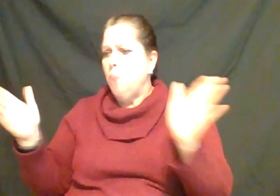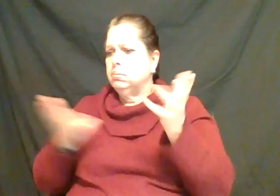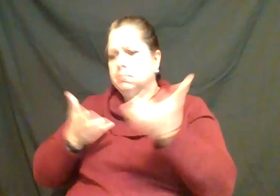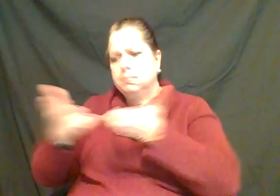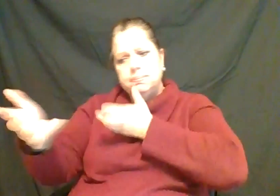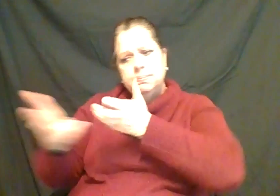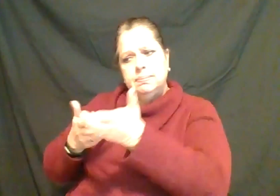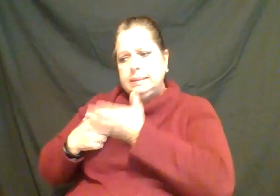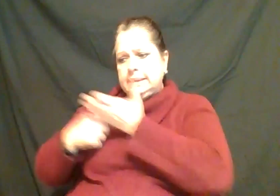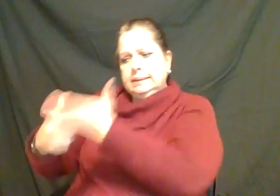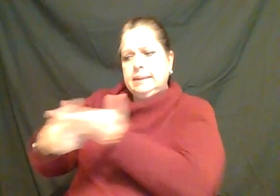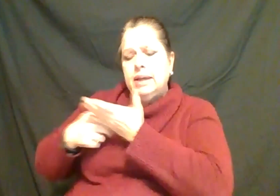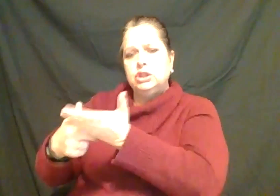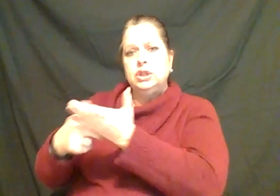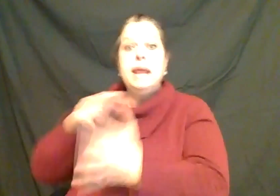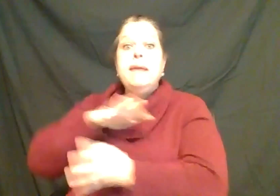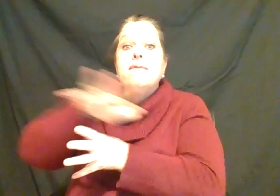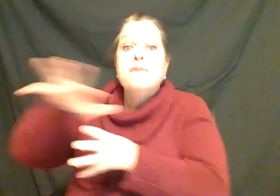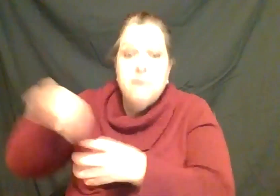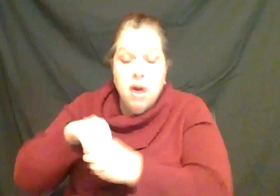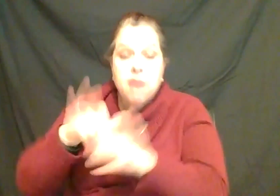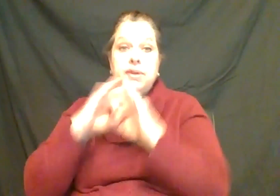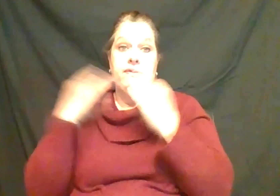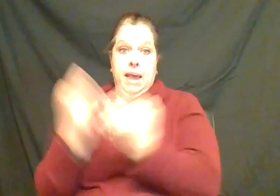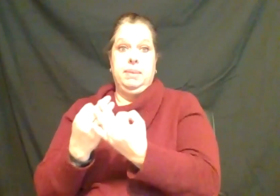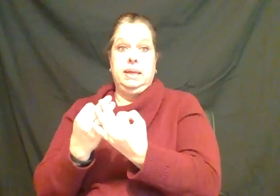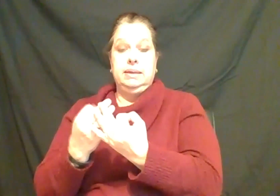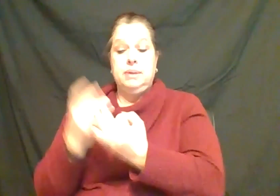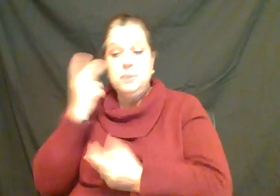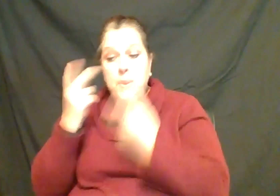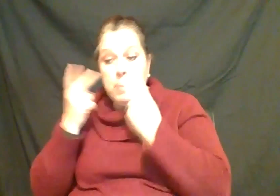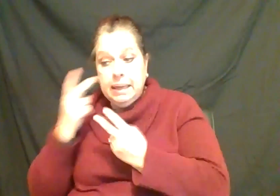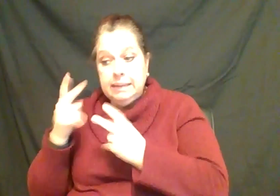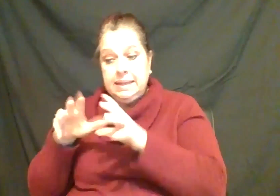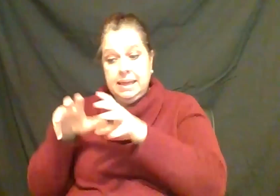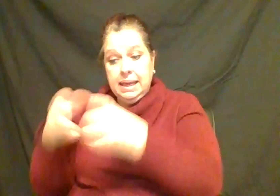that involves families and so they can see their students course selections in student view